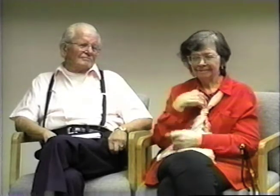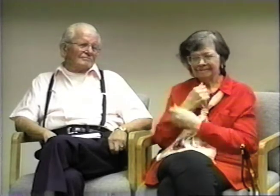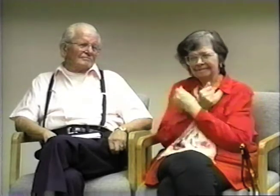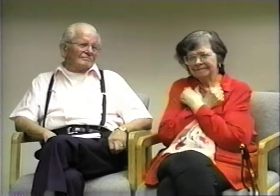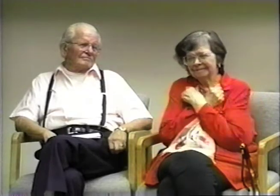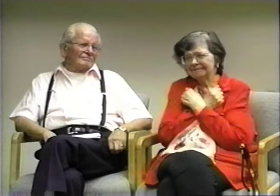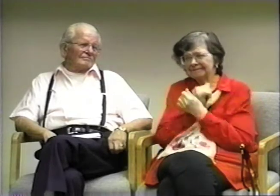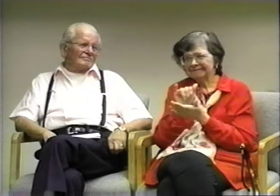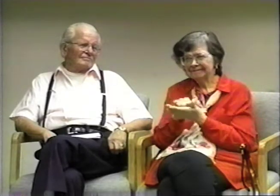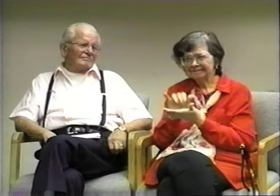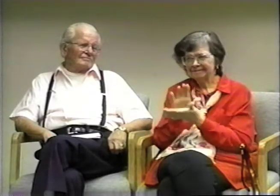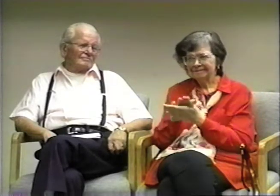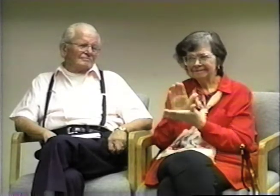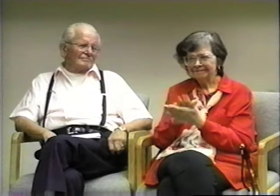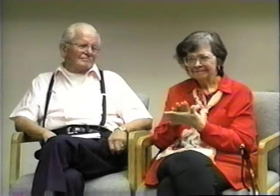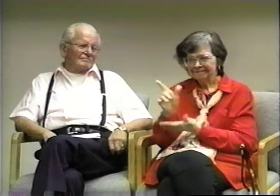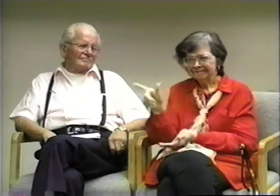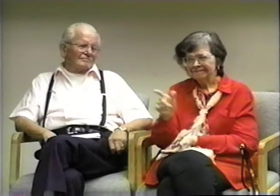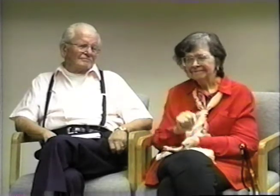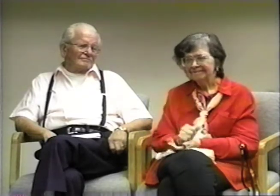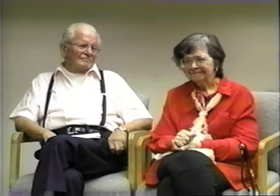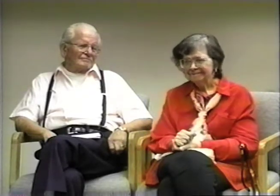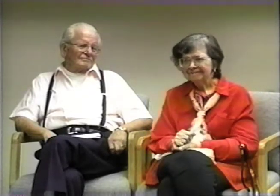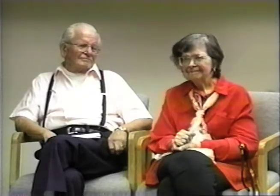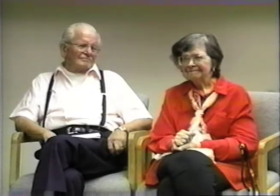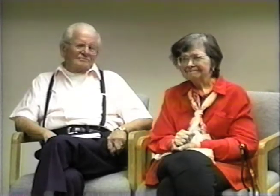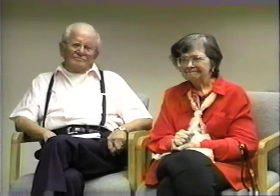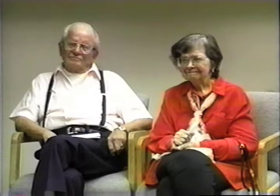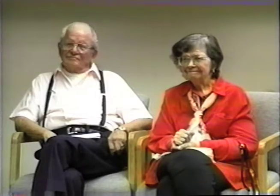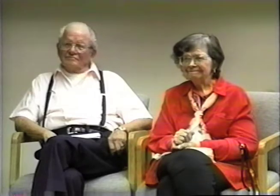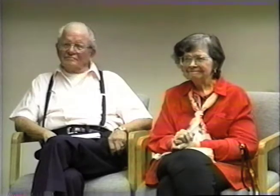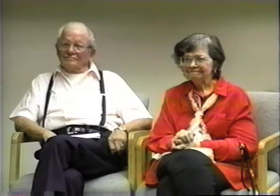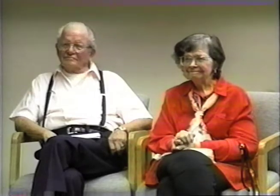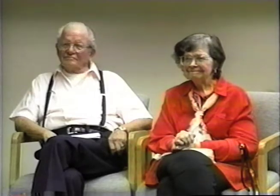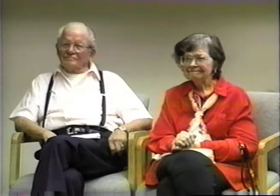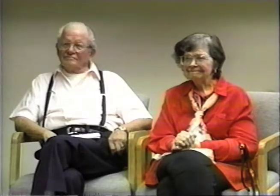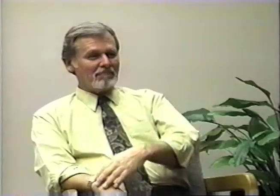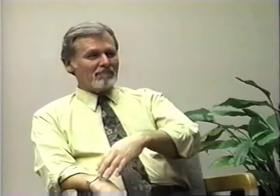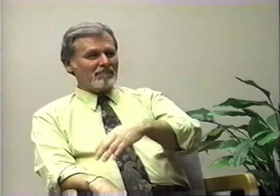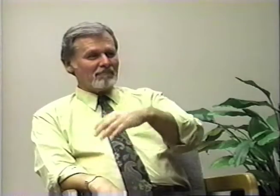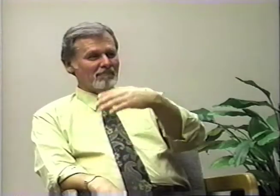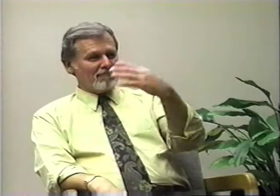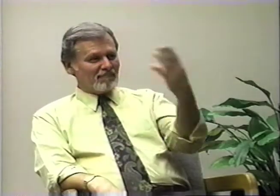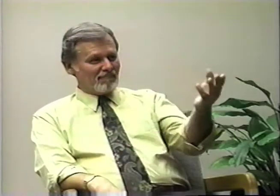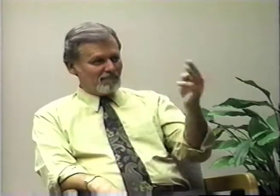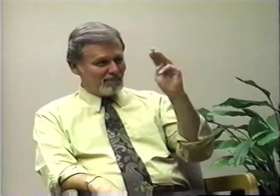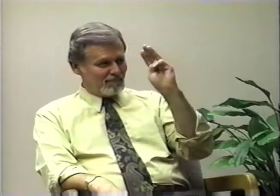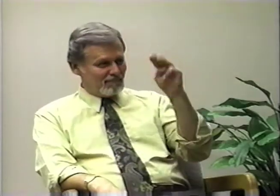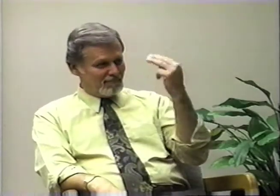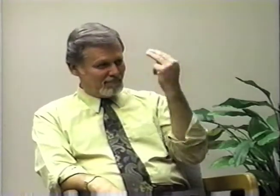I really loved that school.